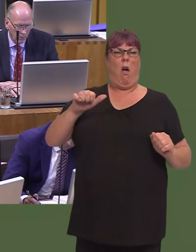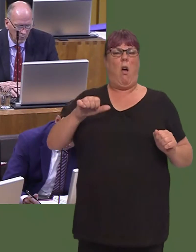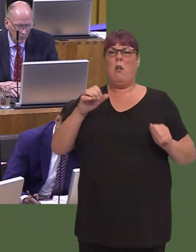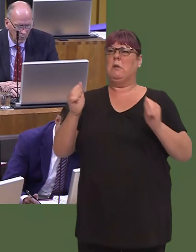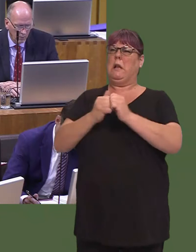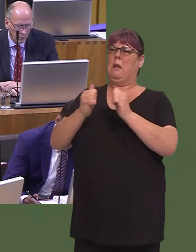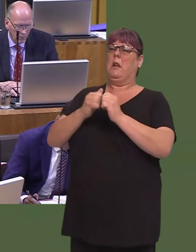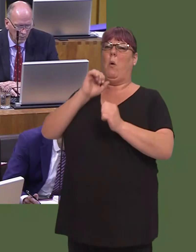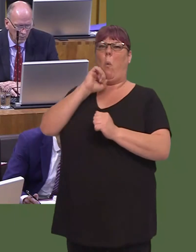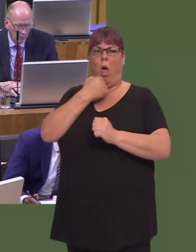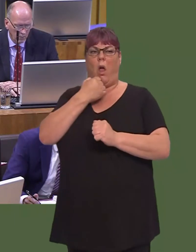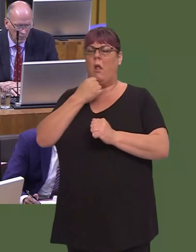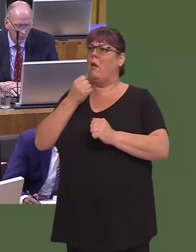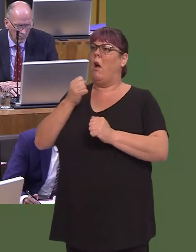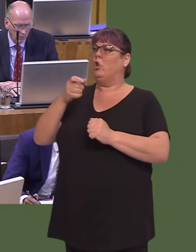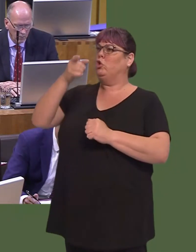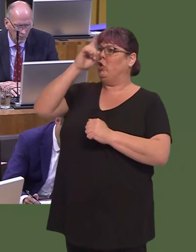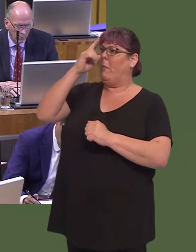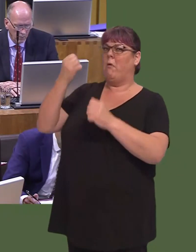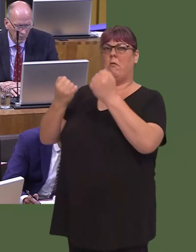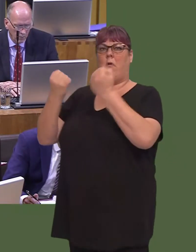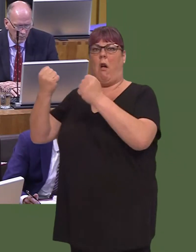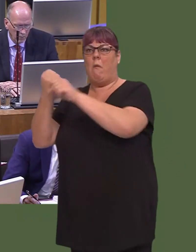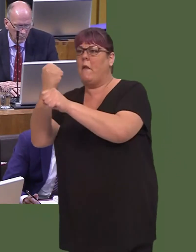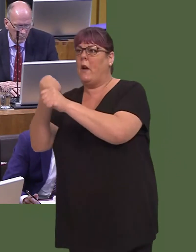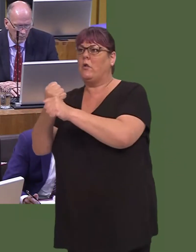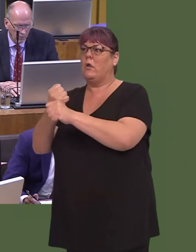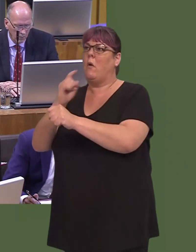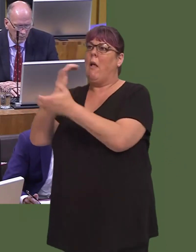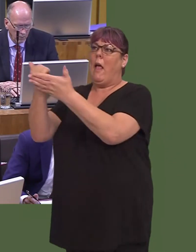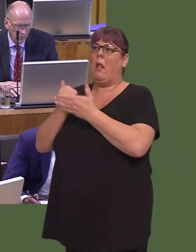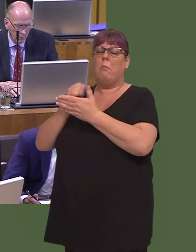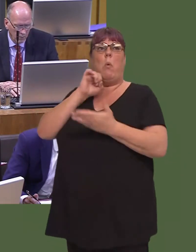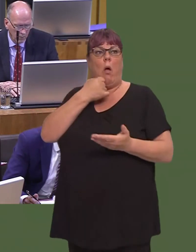Dawn Bowden AM: 7. Pa gamau y mae Llywodraeth Cymru'n eu cymryd i helpu i atal twyll hunaniaeth? OAQ52628 Carwyn Jones AM: This is primarily a matter